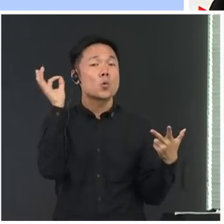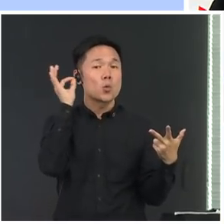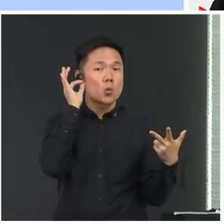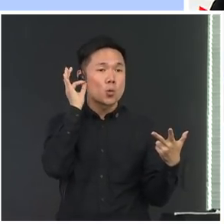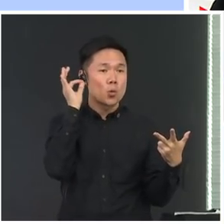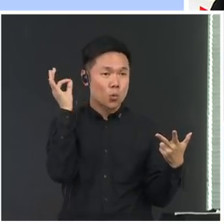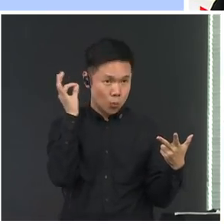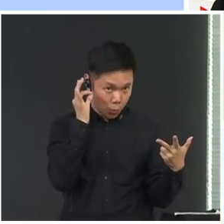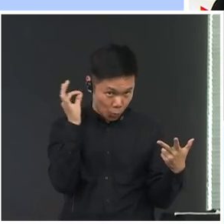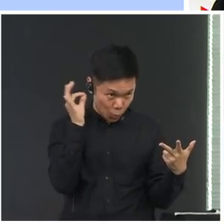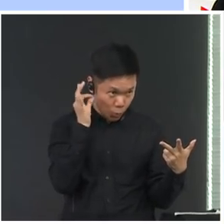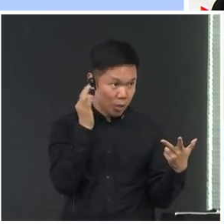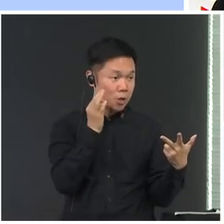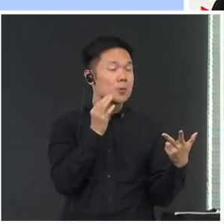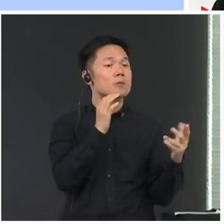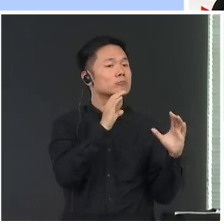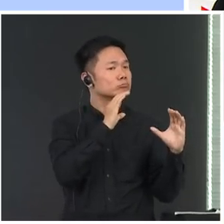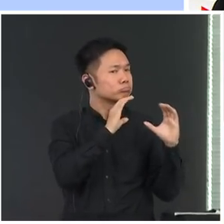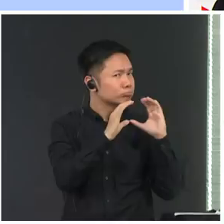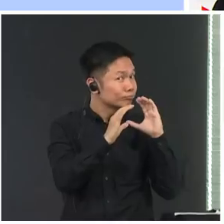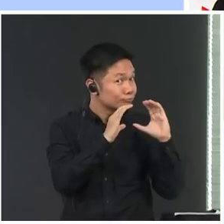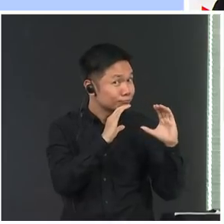being and mother sung which needs to be reconsidered.